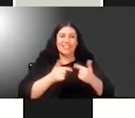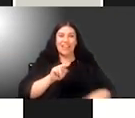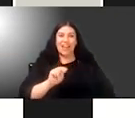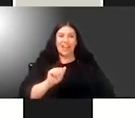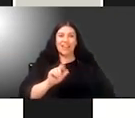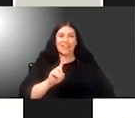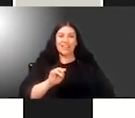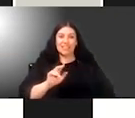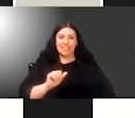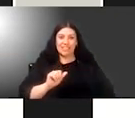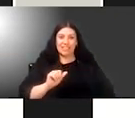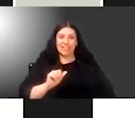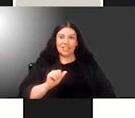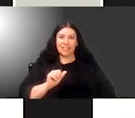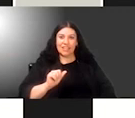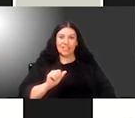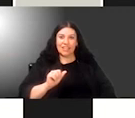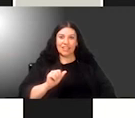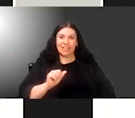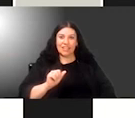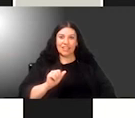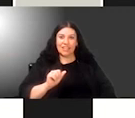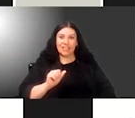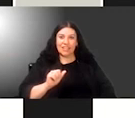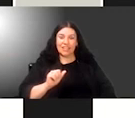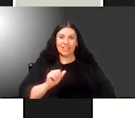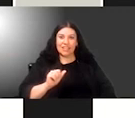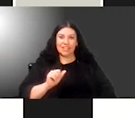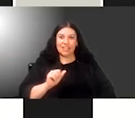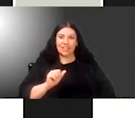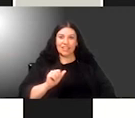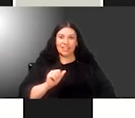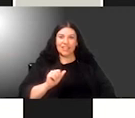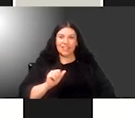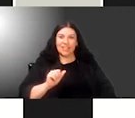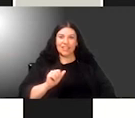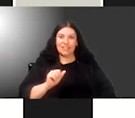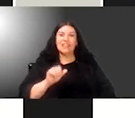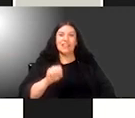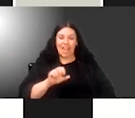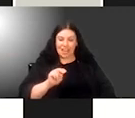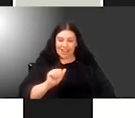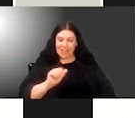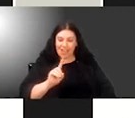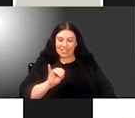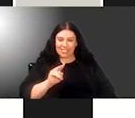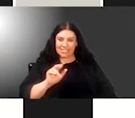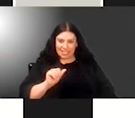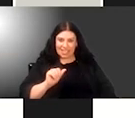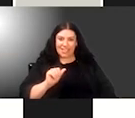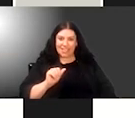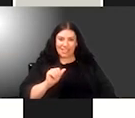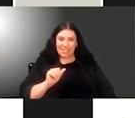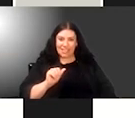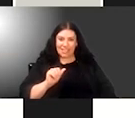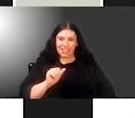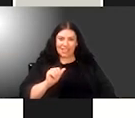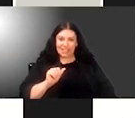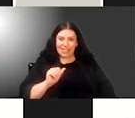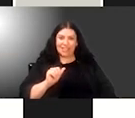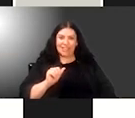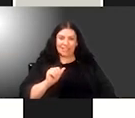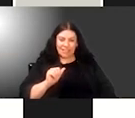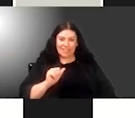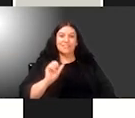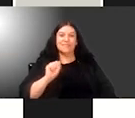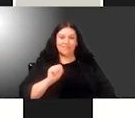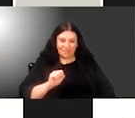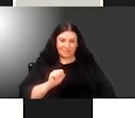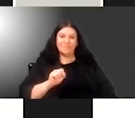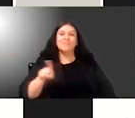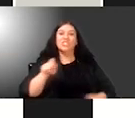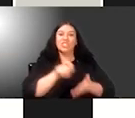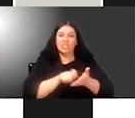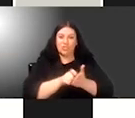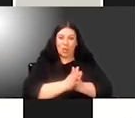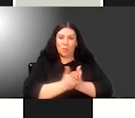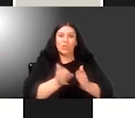And Nadina -- yes, Nadina has written a book that's also out. Which is -- it's a story of her life from Italy to New York. She's also a disability rights activist.